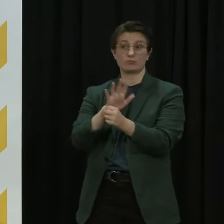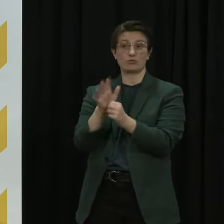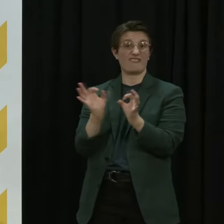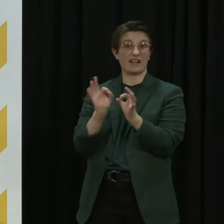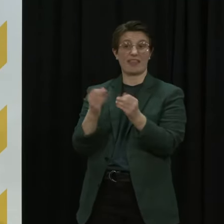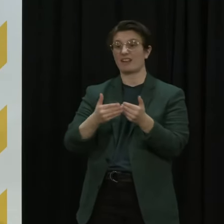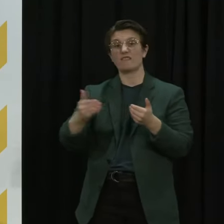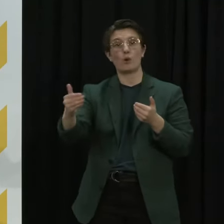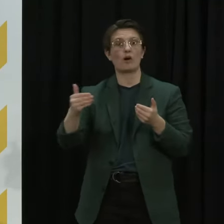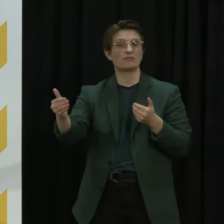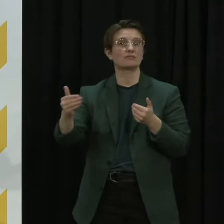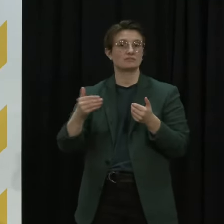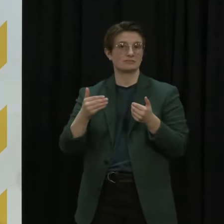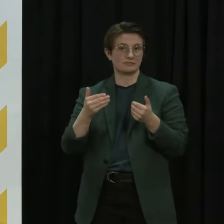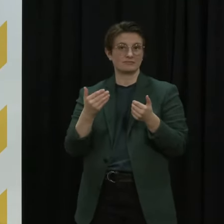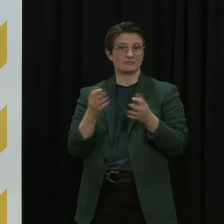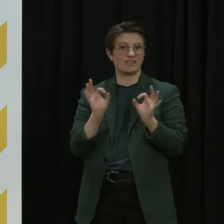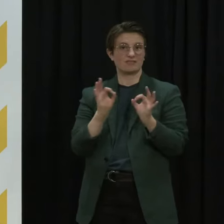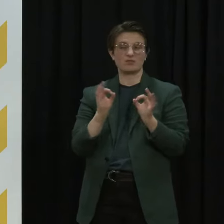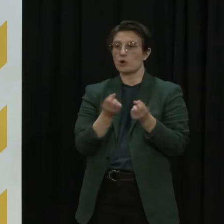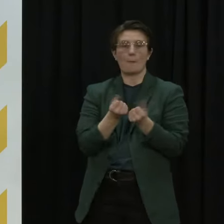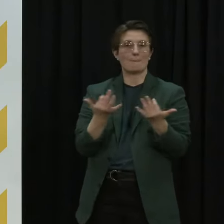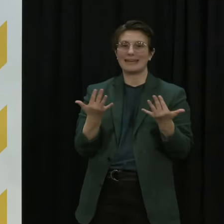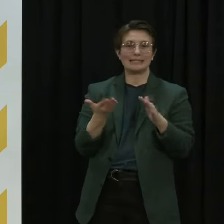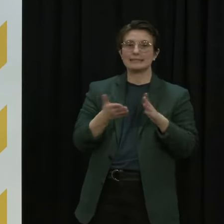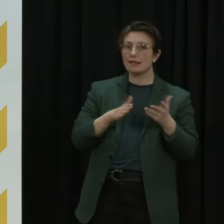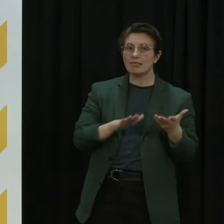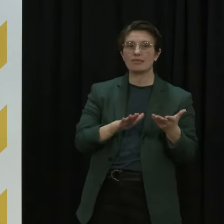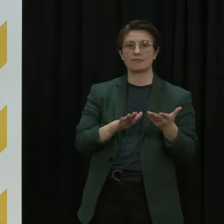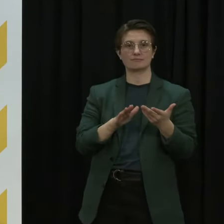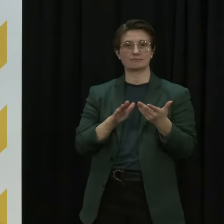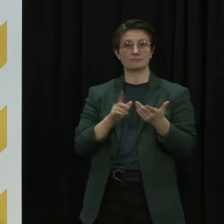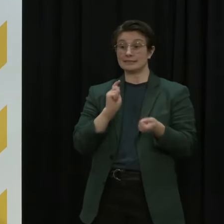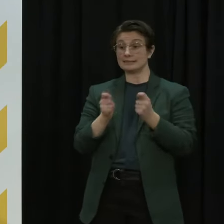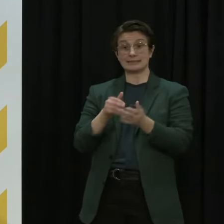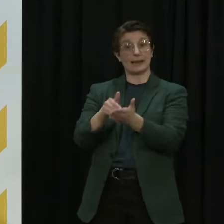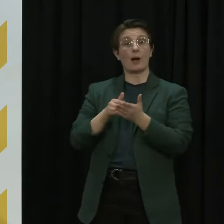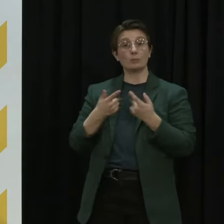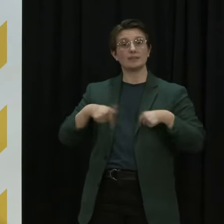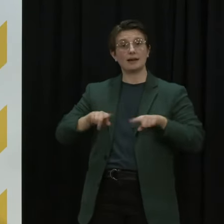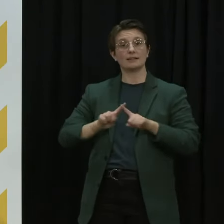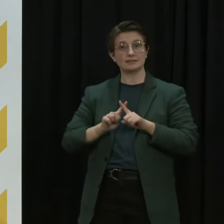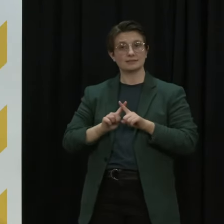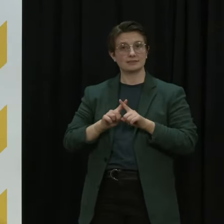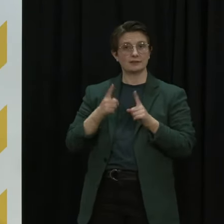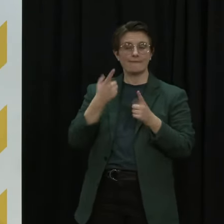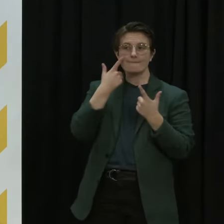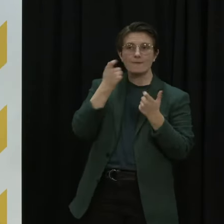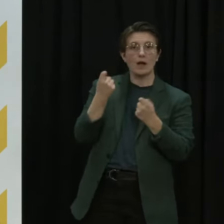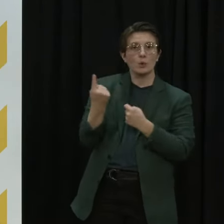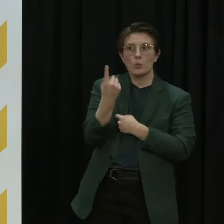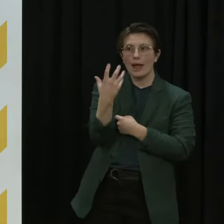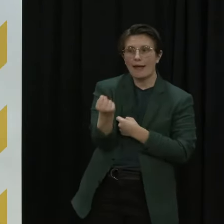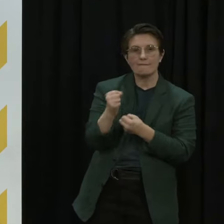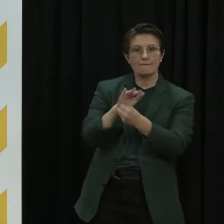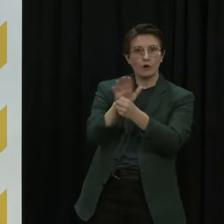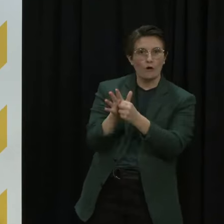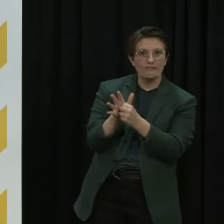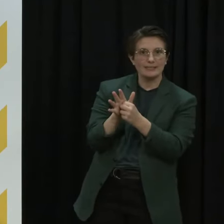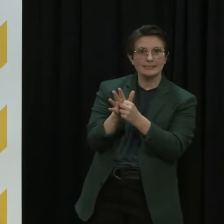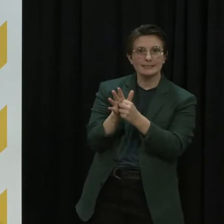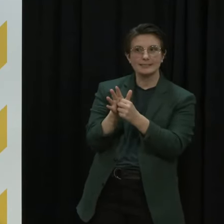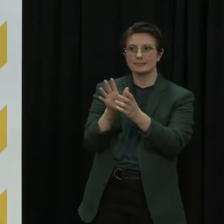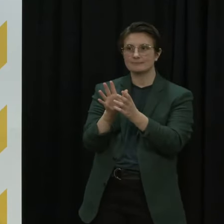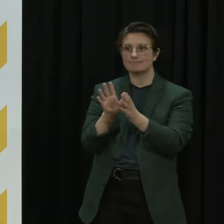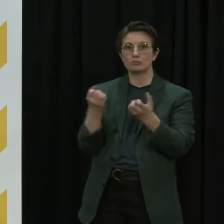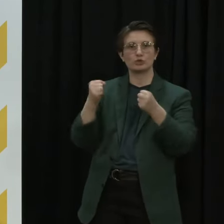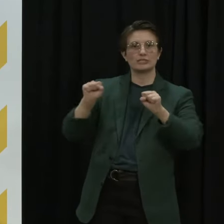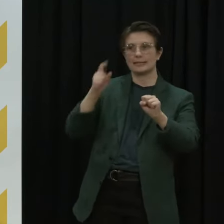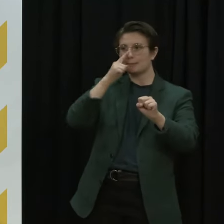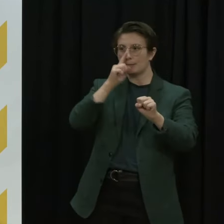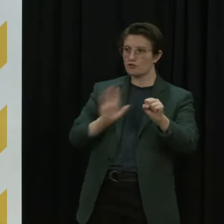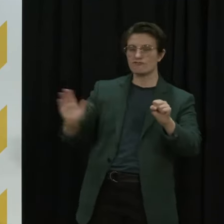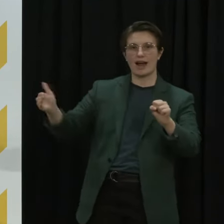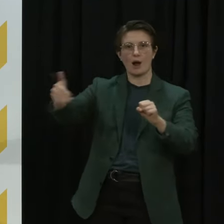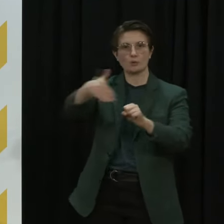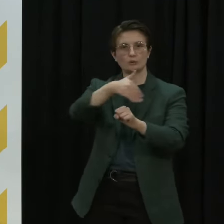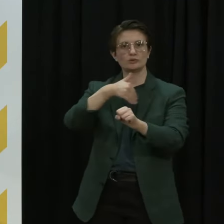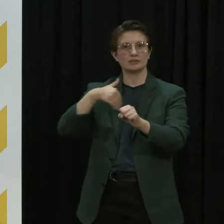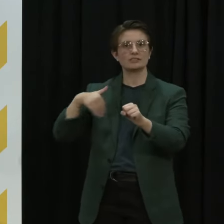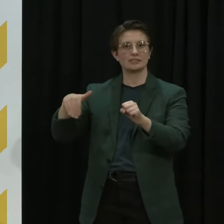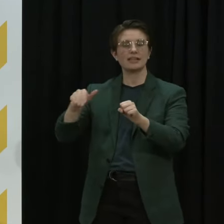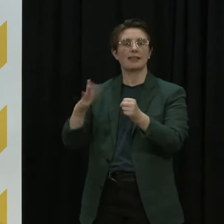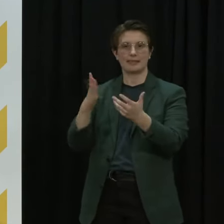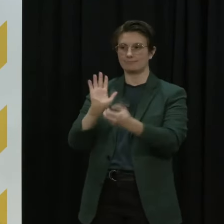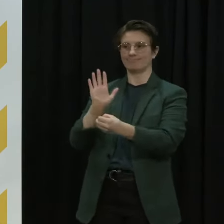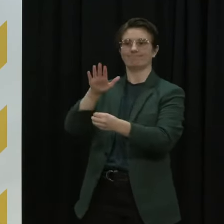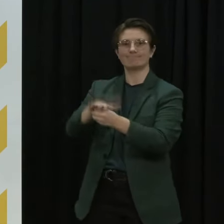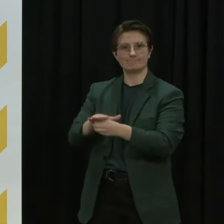We had a world leading health